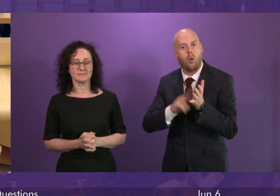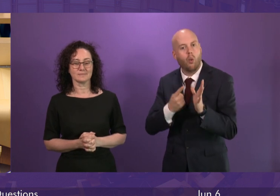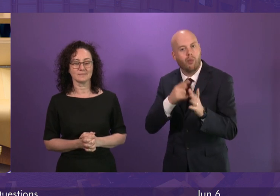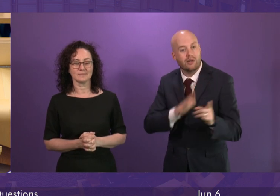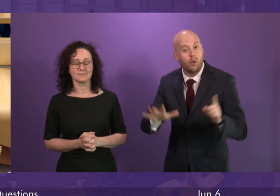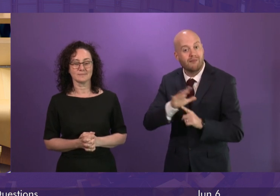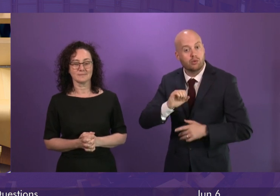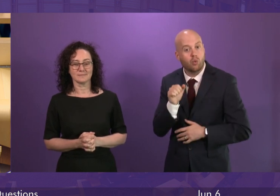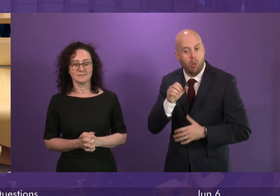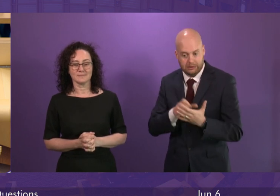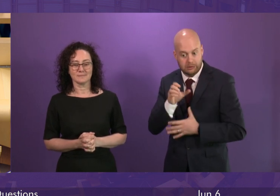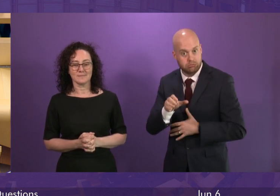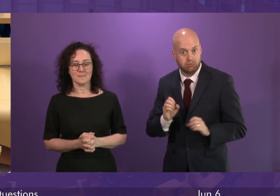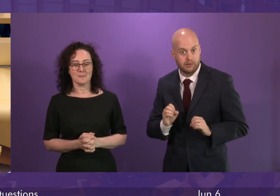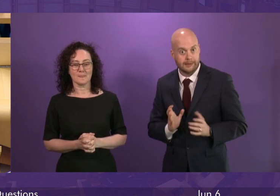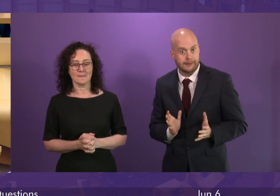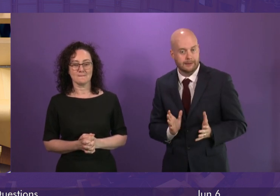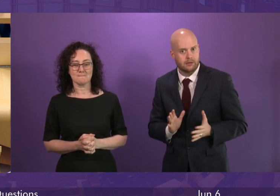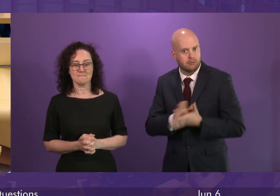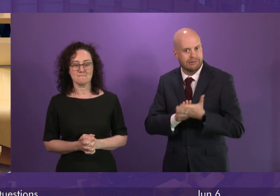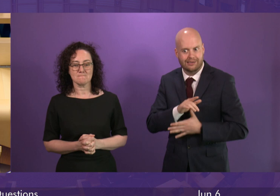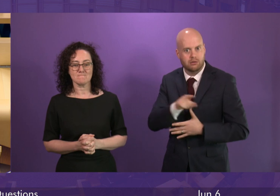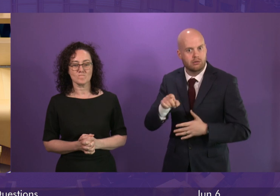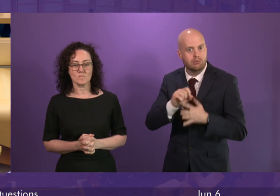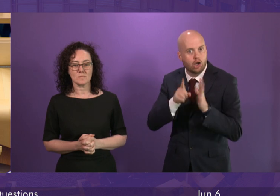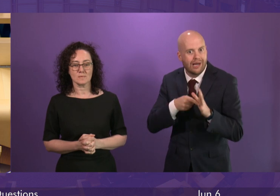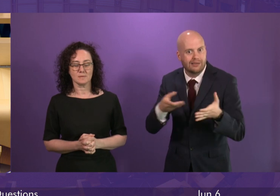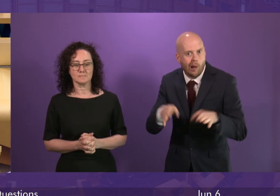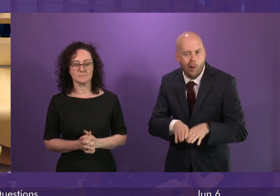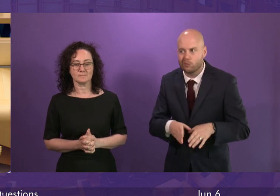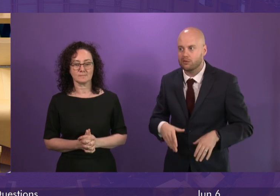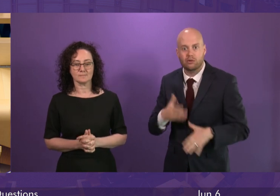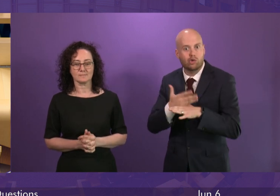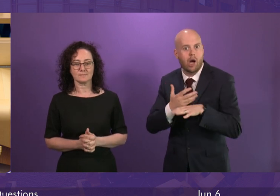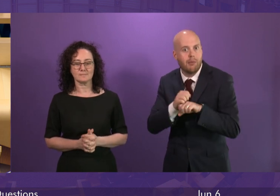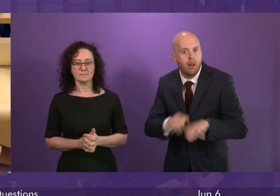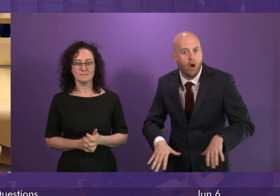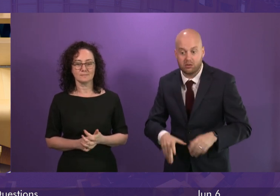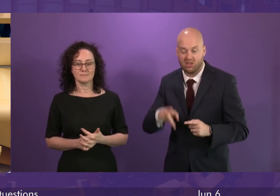to employability projects closing, job losses and cuts to services for vulnerable people,